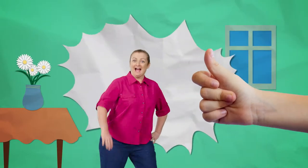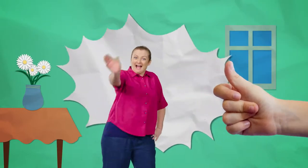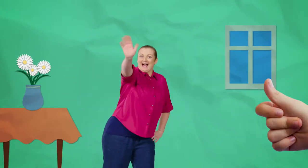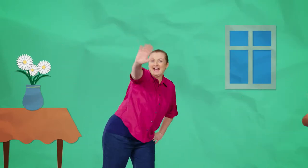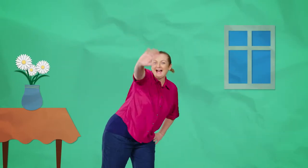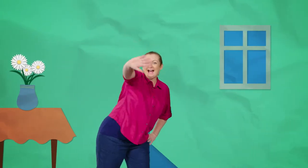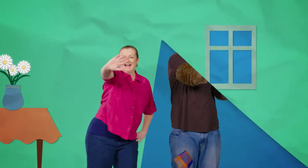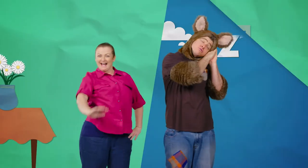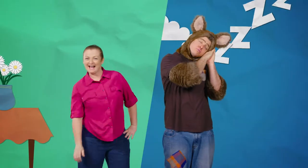Hello.